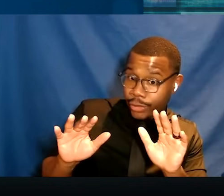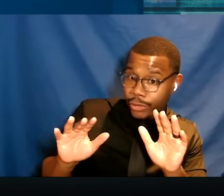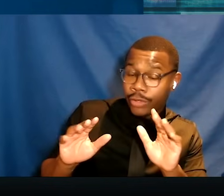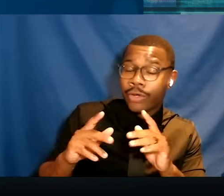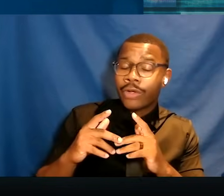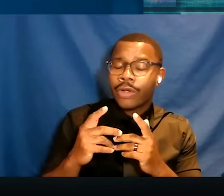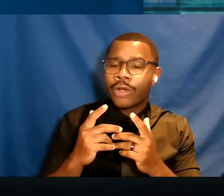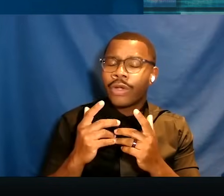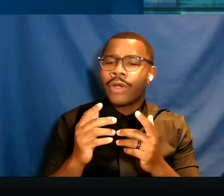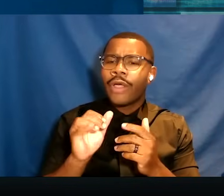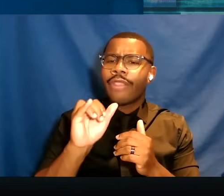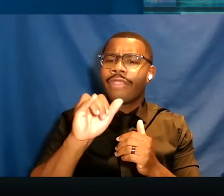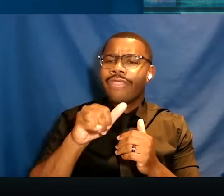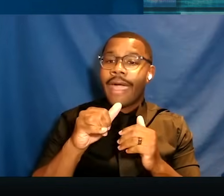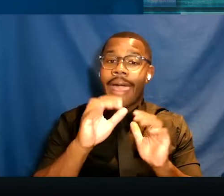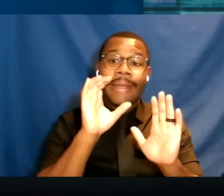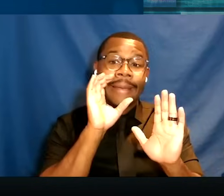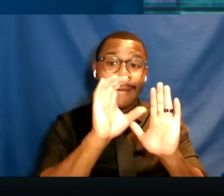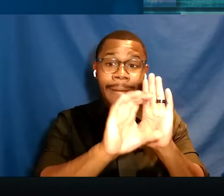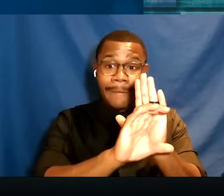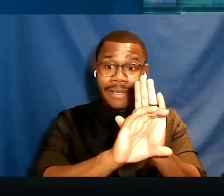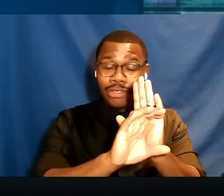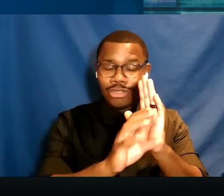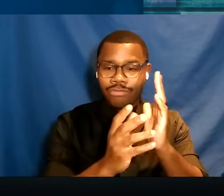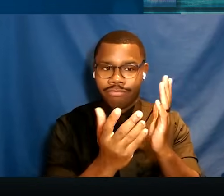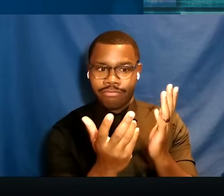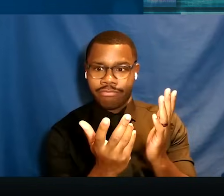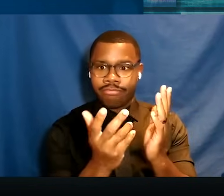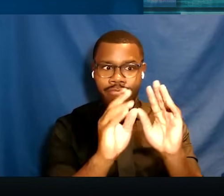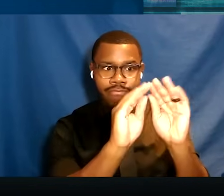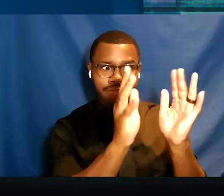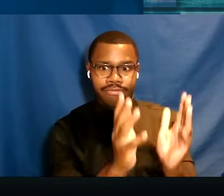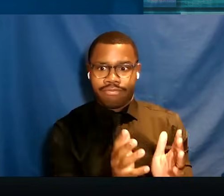of what is gonna be done with your digital replica and only then can they get your consent,